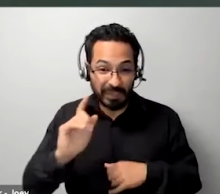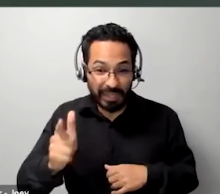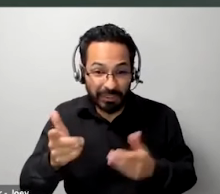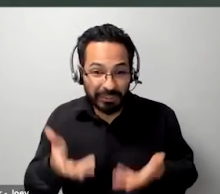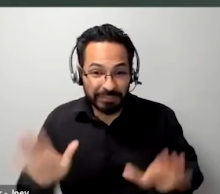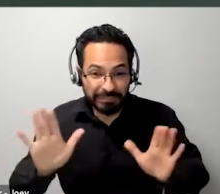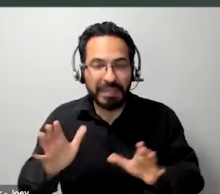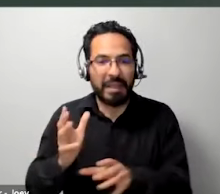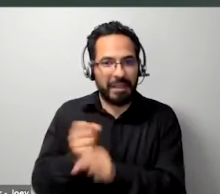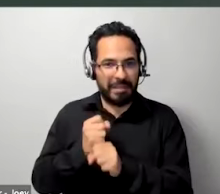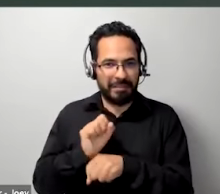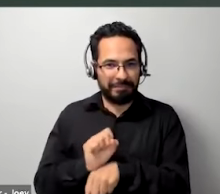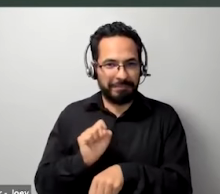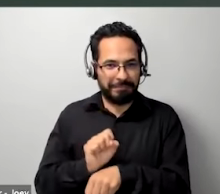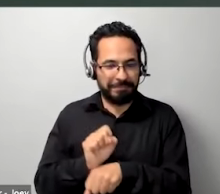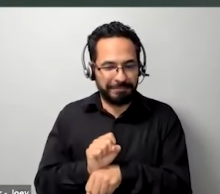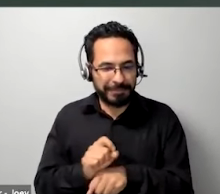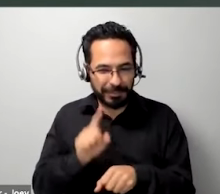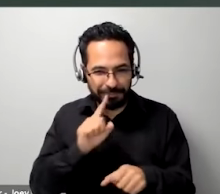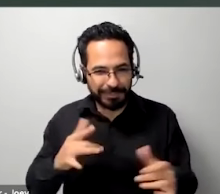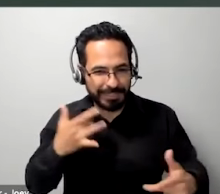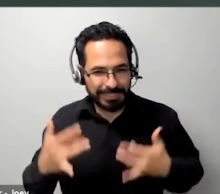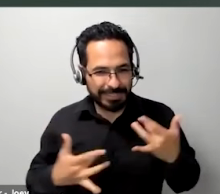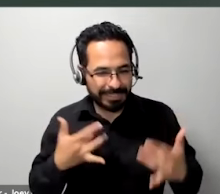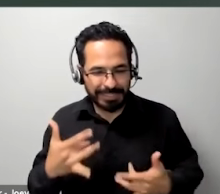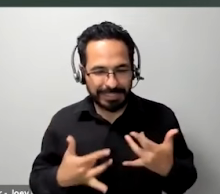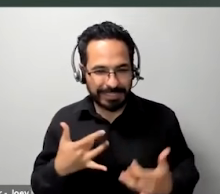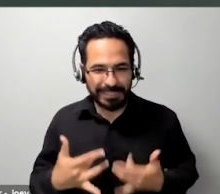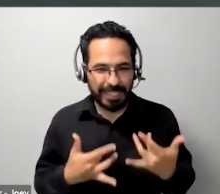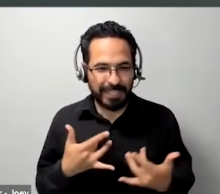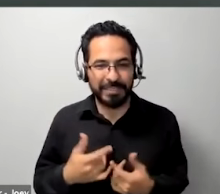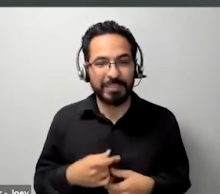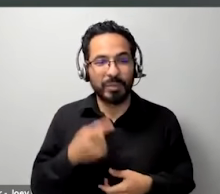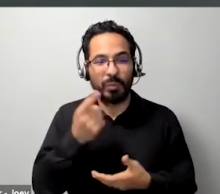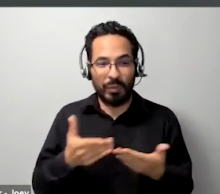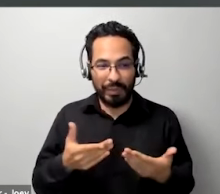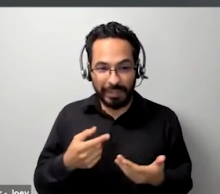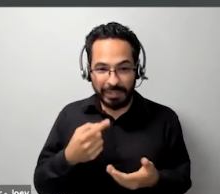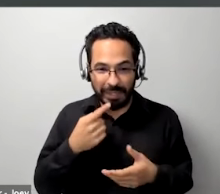So I was really excited. So one thing I can say is definitely try,